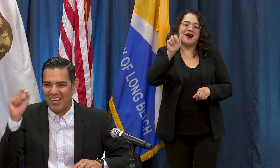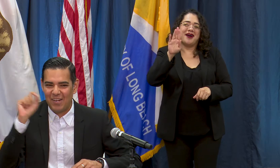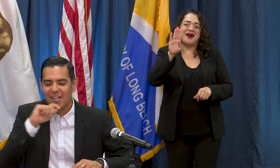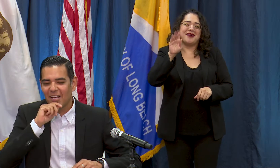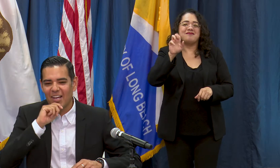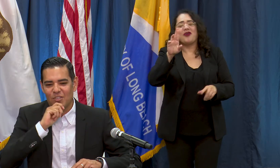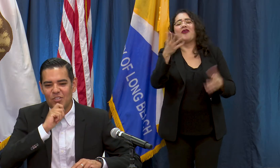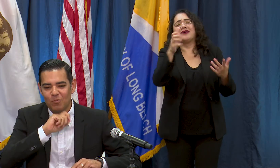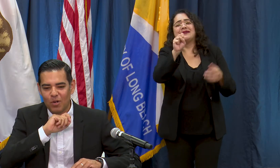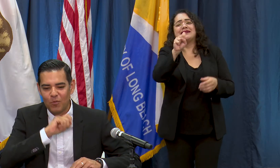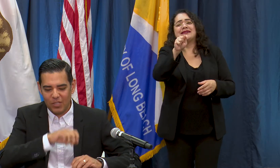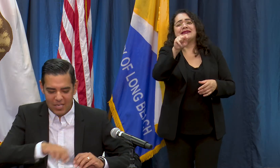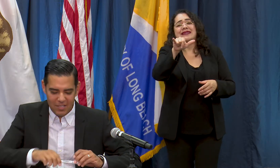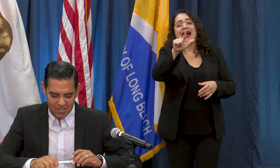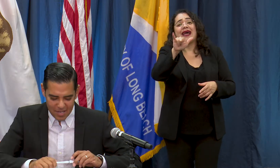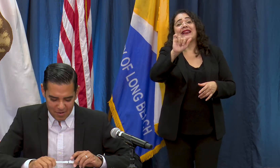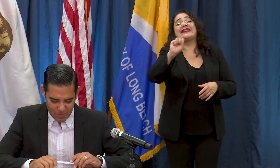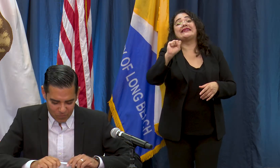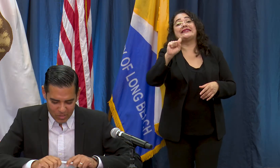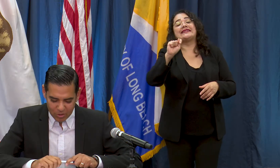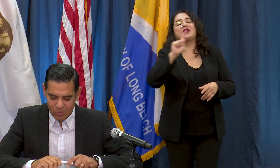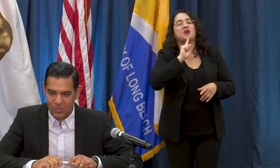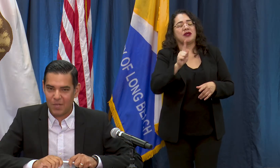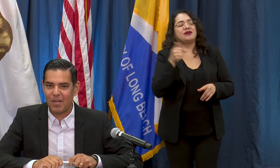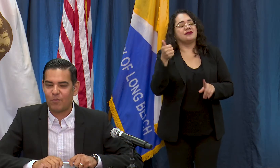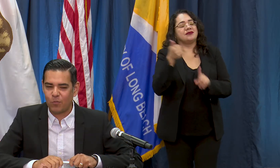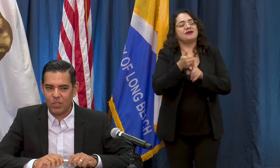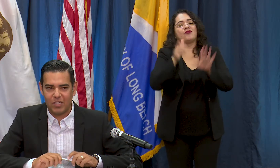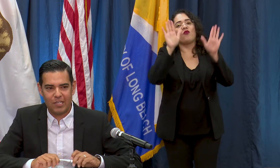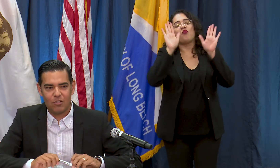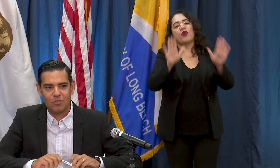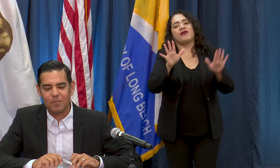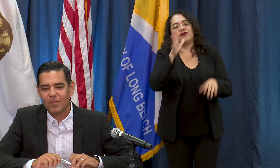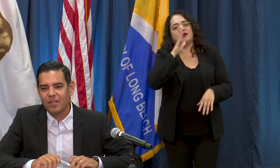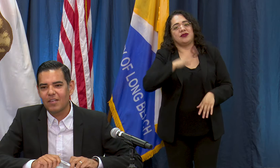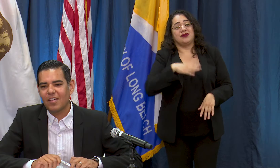She's a wonderful lady that has been cutting my hair for 14 years